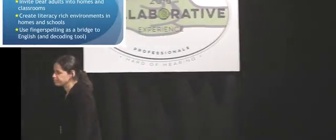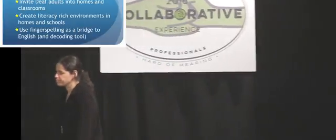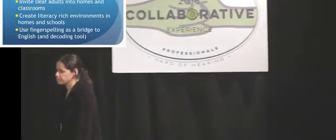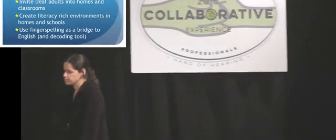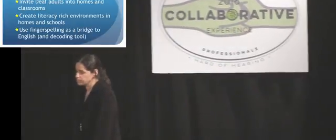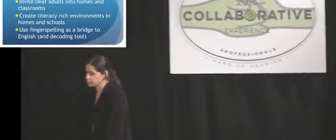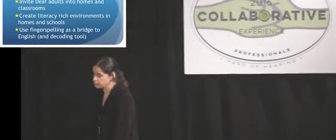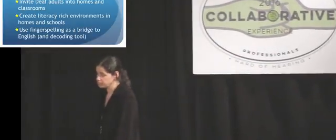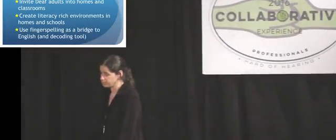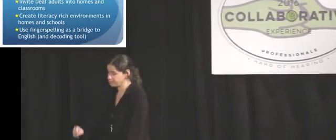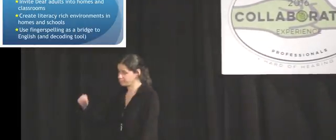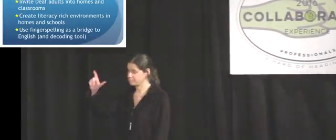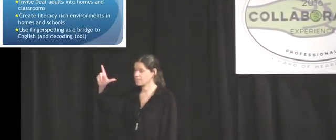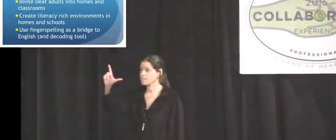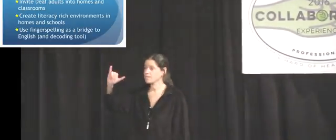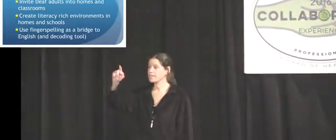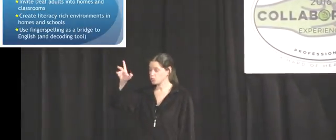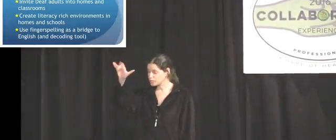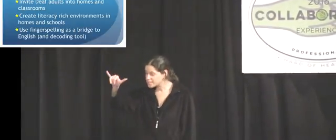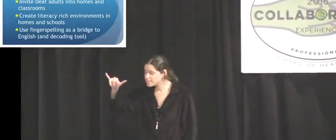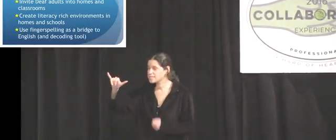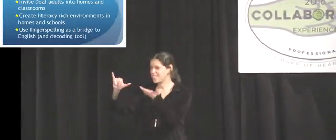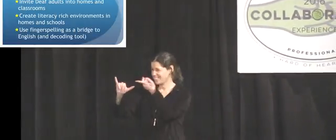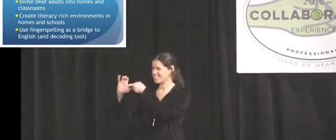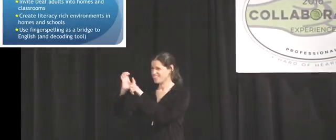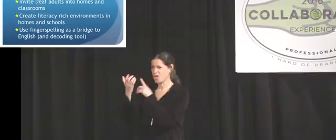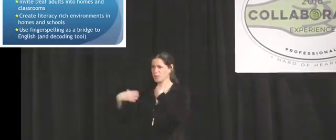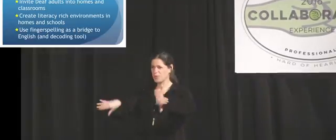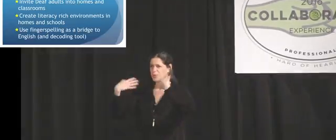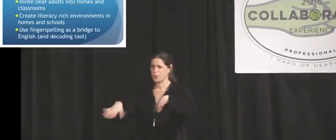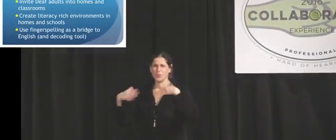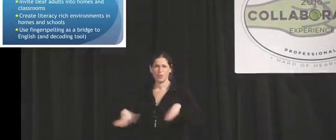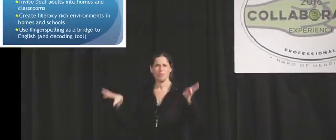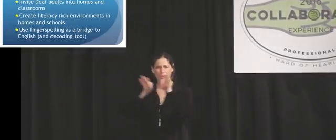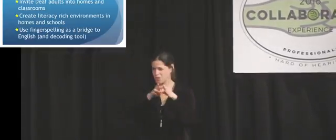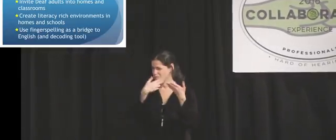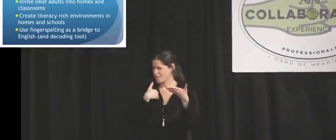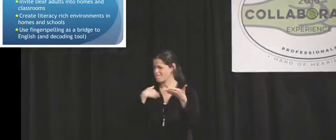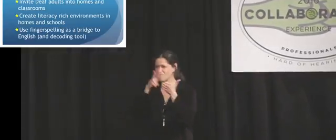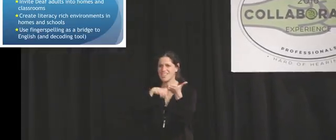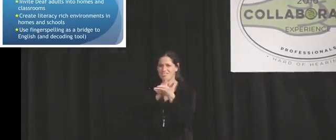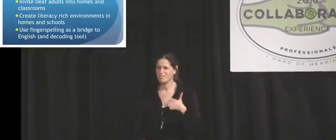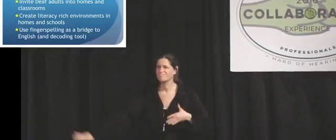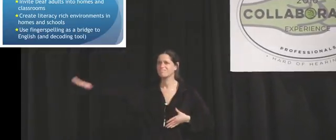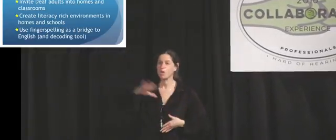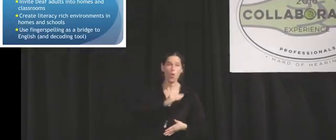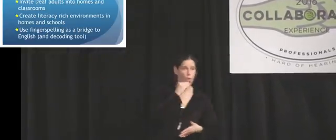in the classroom. The environment has to be literacy rich, which means you need to have